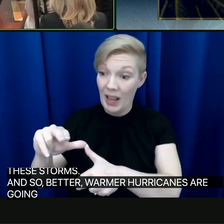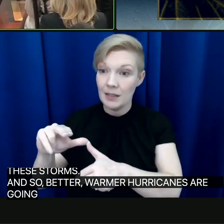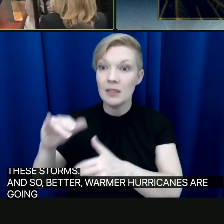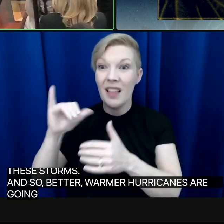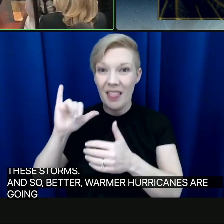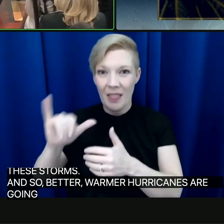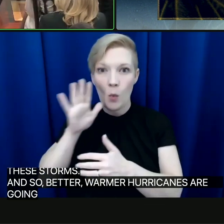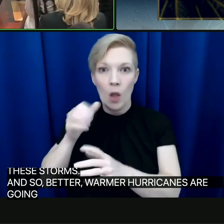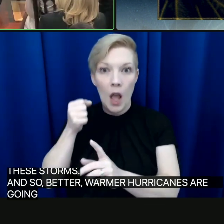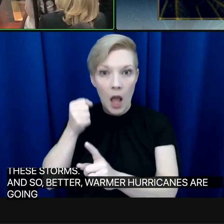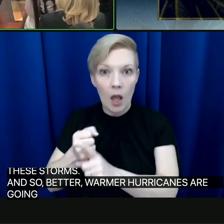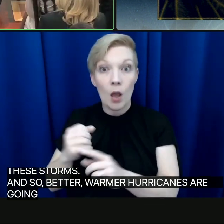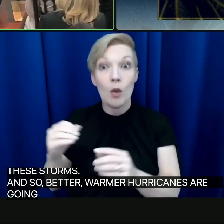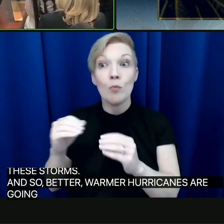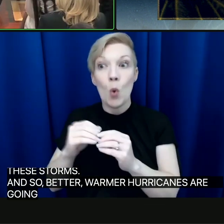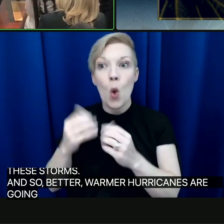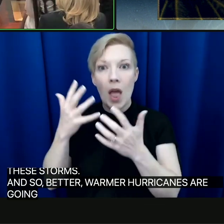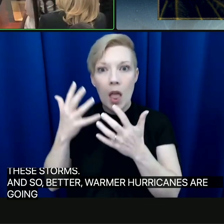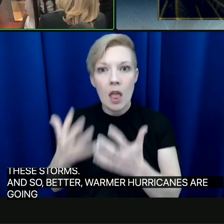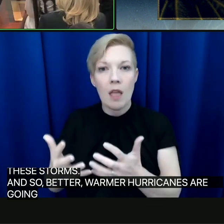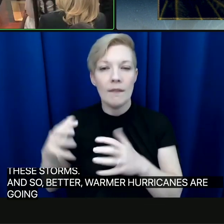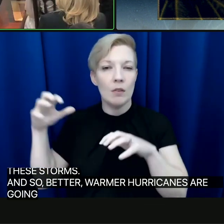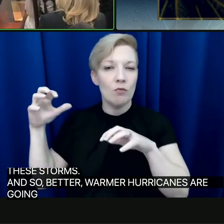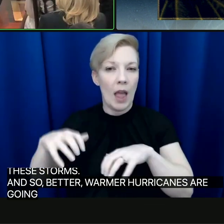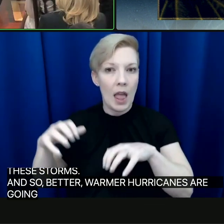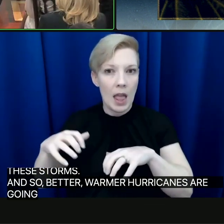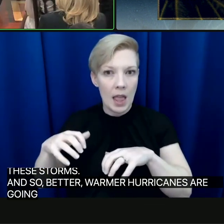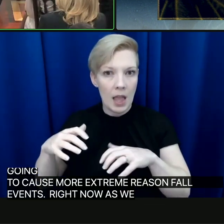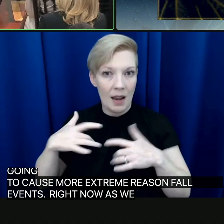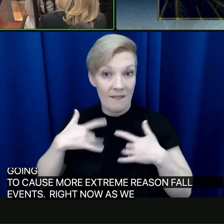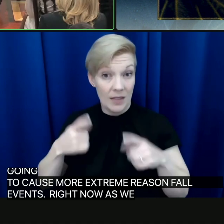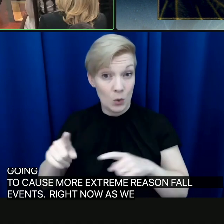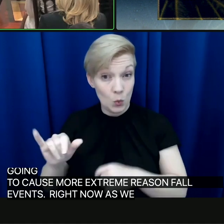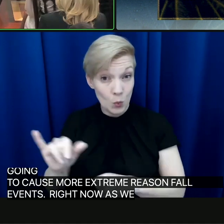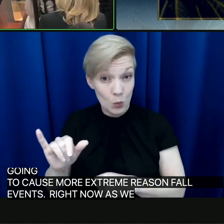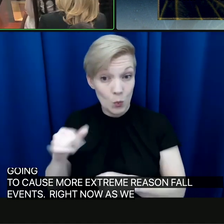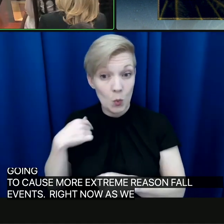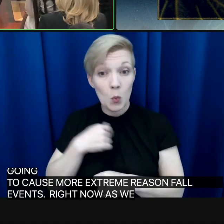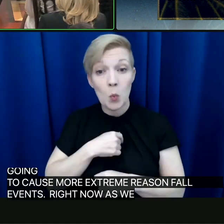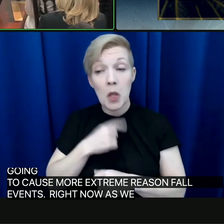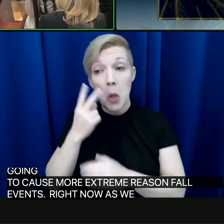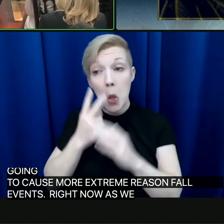I mean, as we started tracking this, we were thinking maybe 4 to 6 inches, 8 to 10.